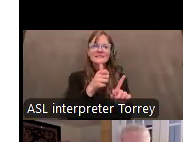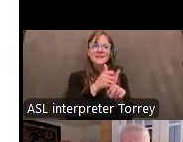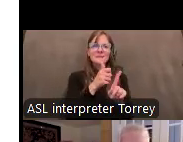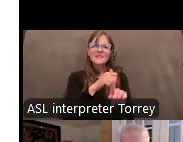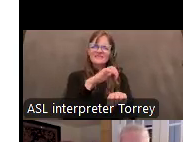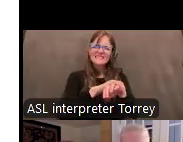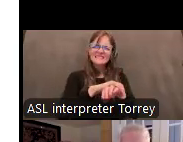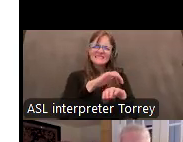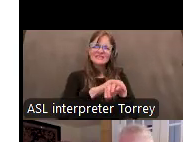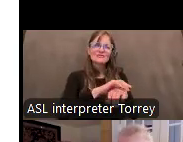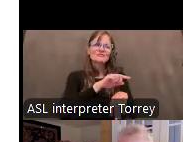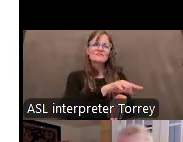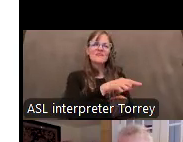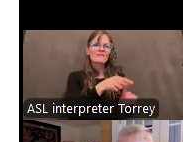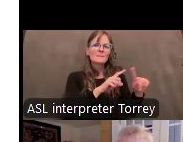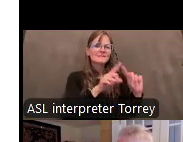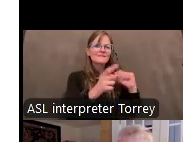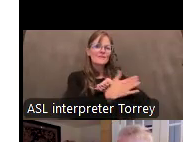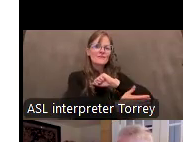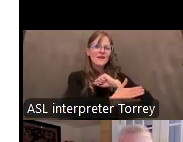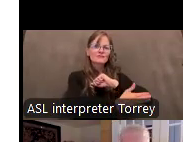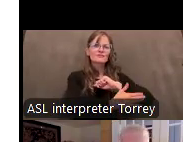We reduced our training potential audience significantly. It did.